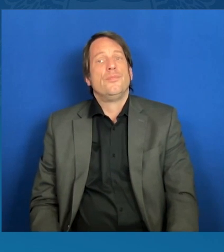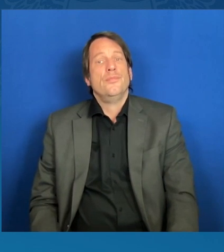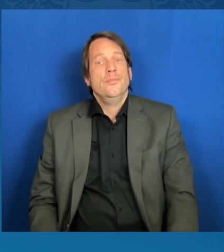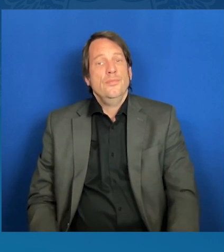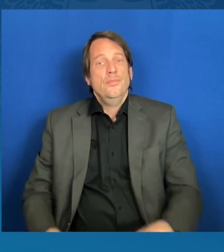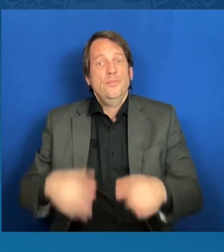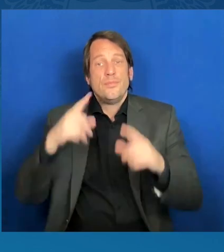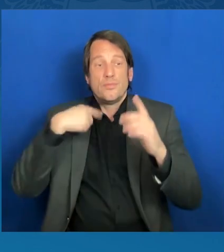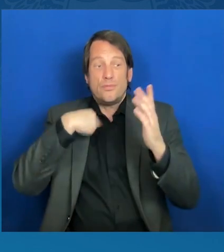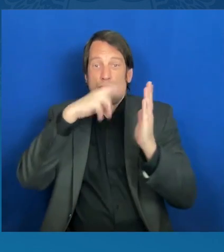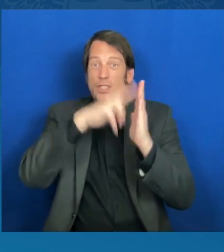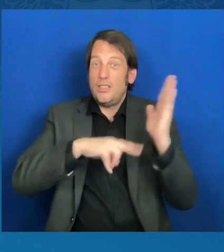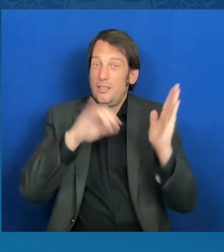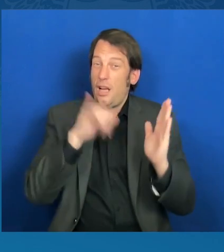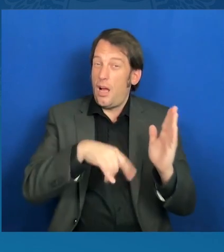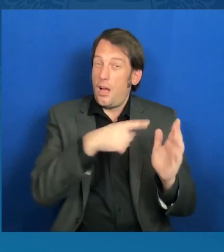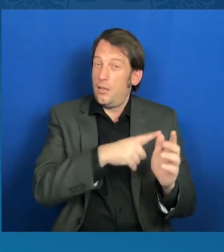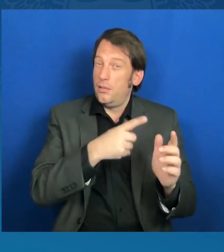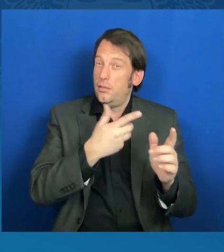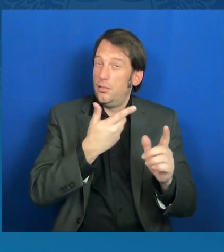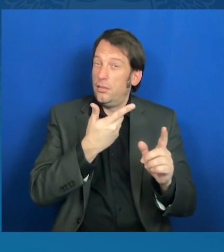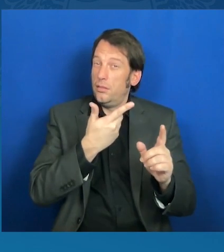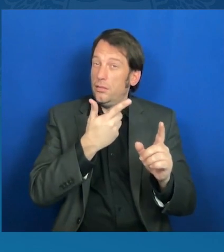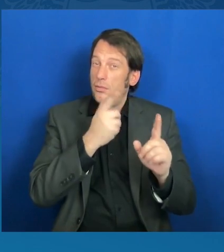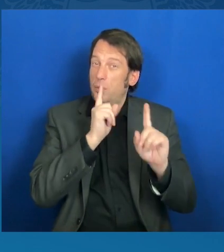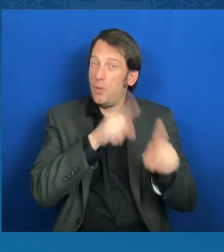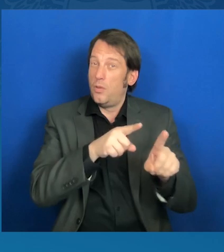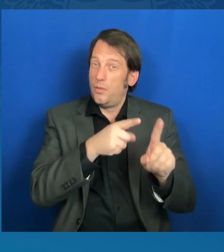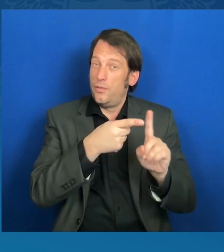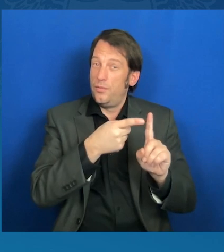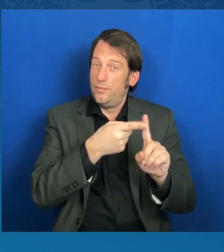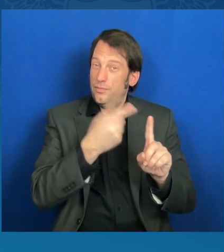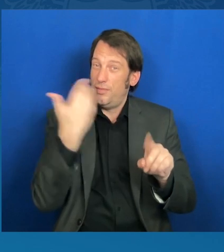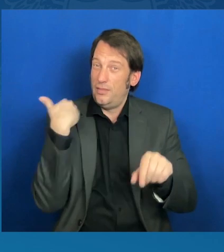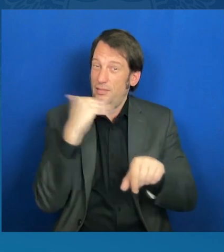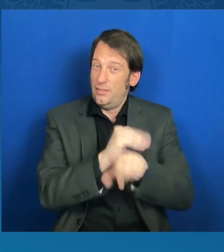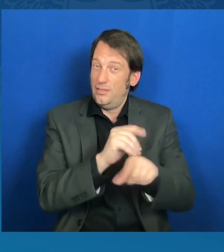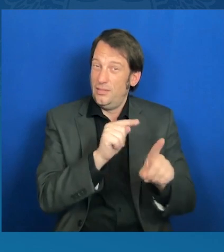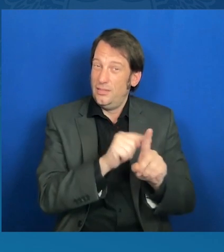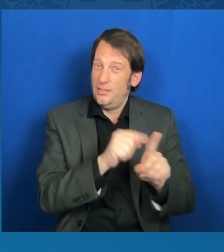was characterized could not be more wrong on the facts